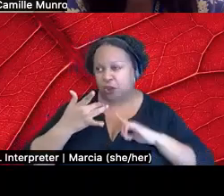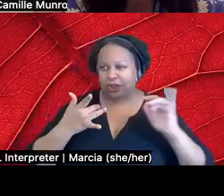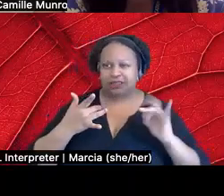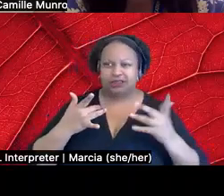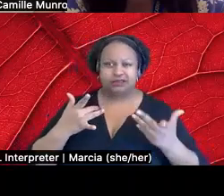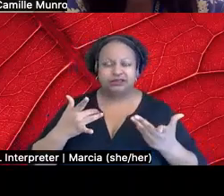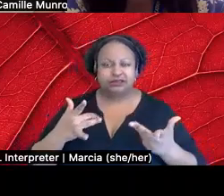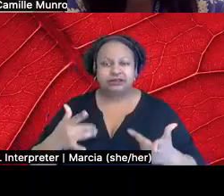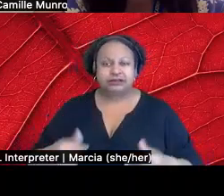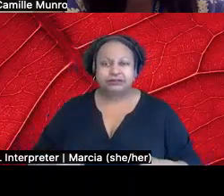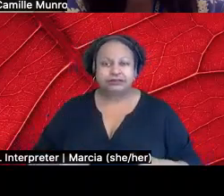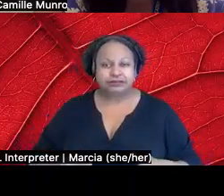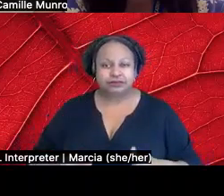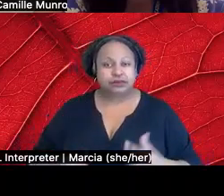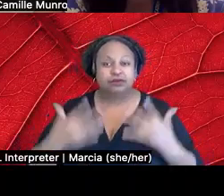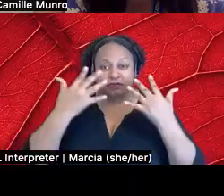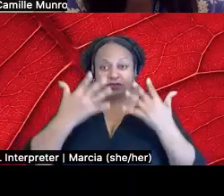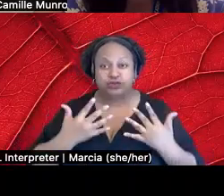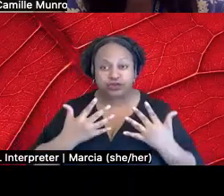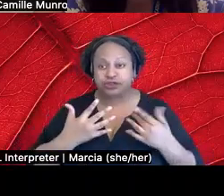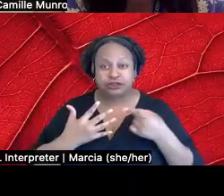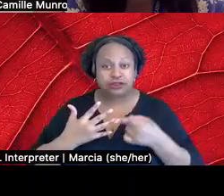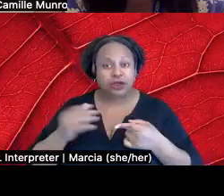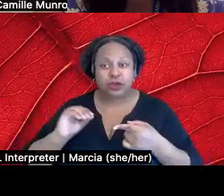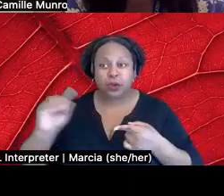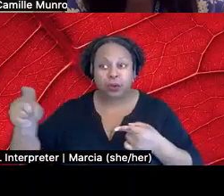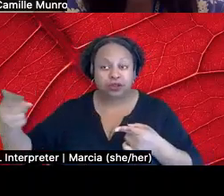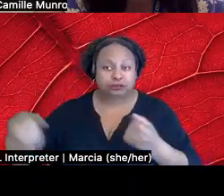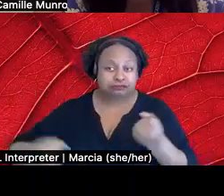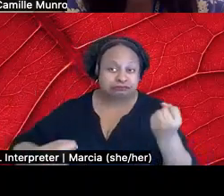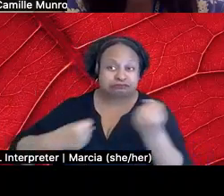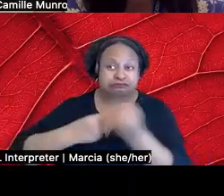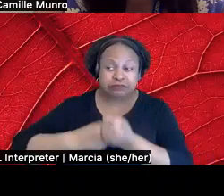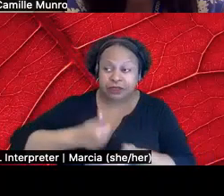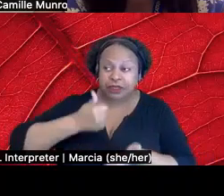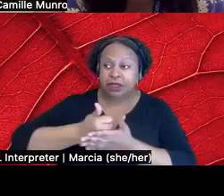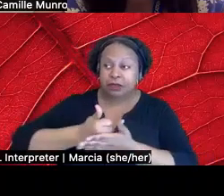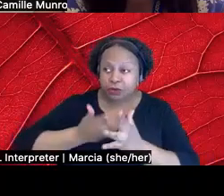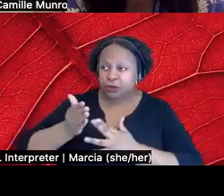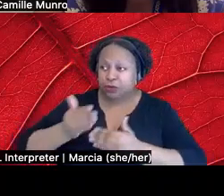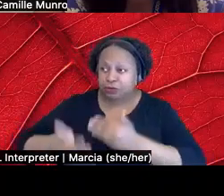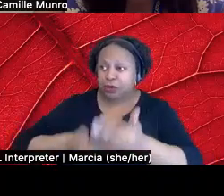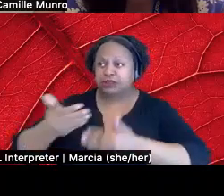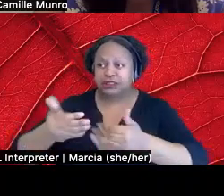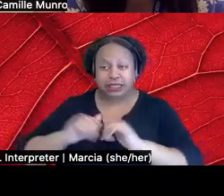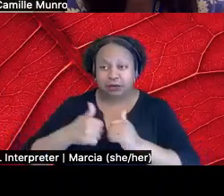Unfortunately there was nobody else, nobody helping me through that process Next Slide